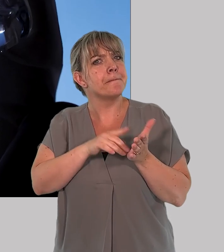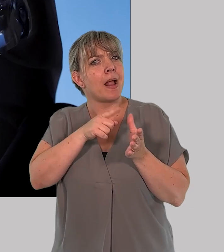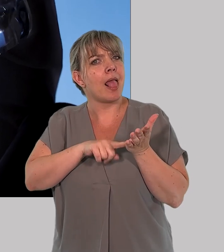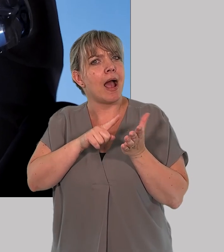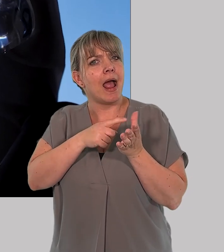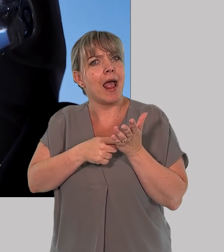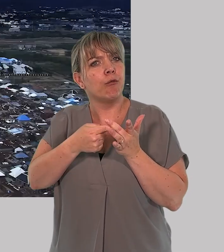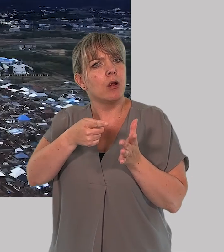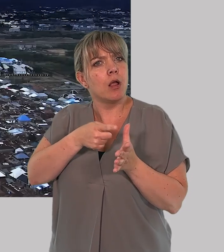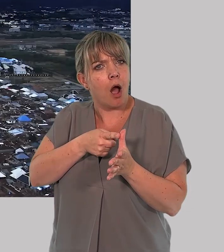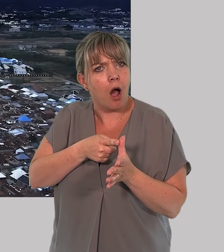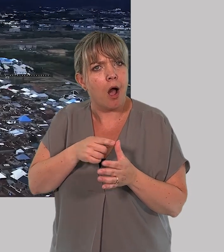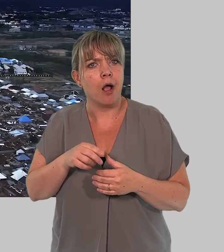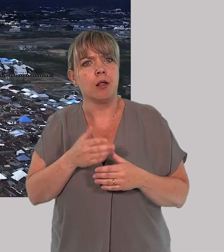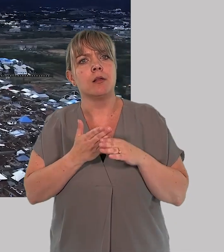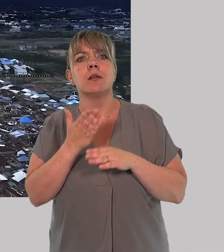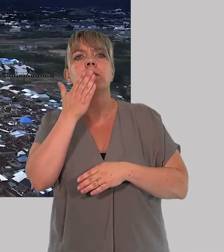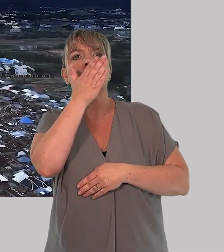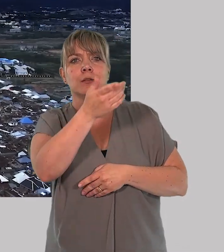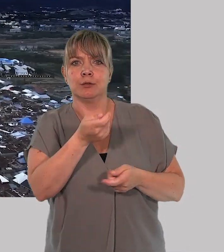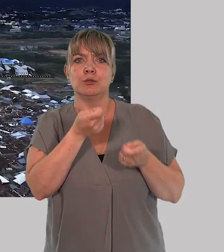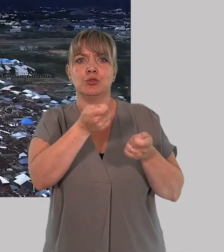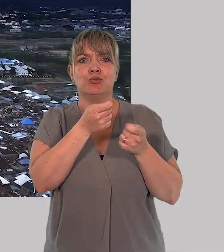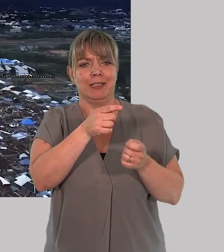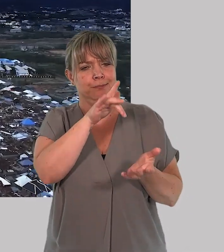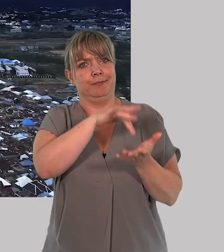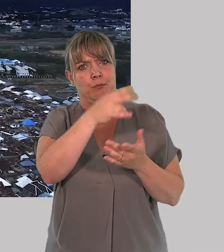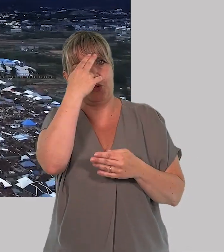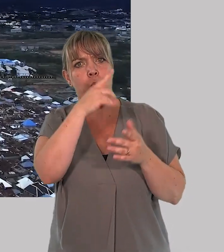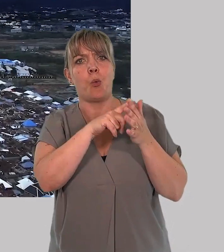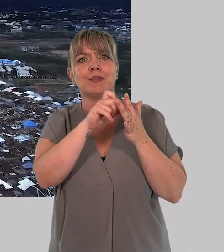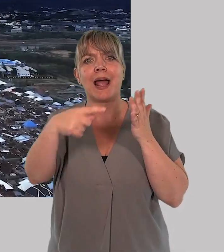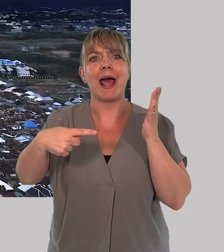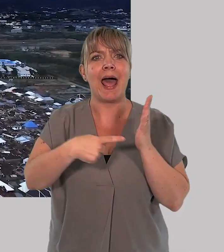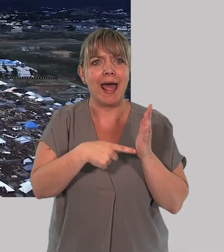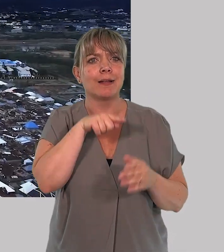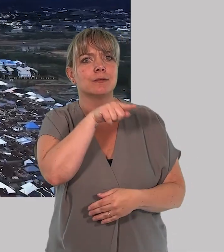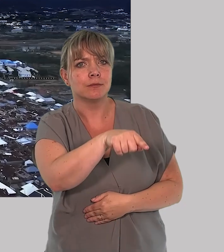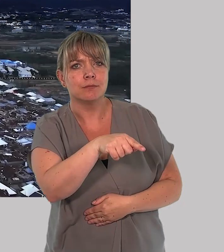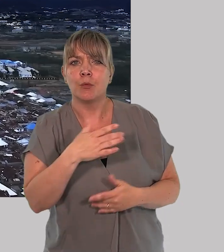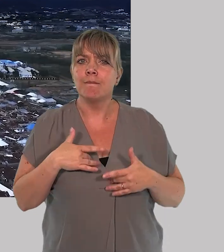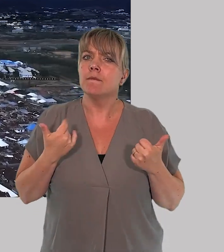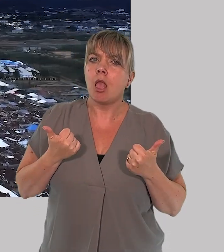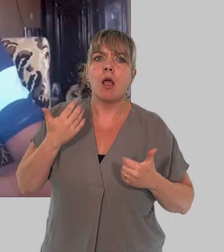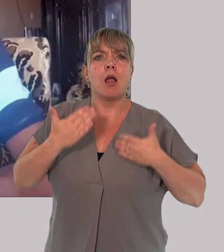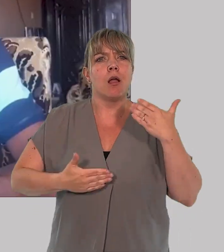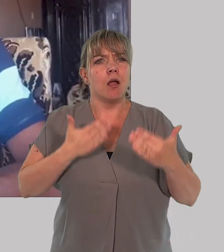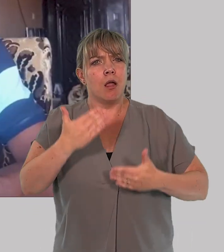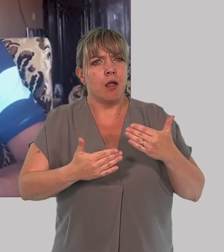a few days later, the symptoms resurfaced and I decided to go for laboratory tests in a local,